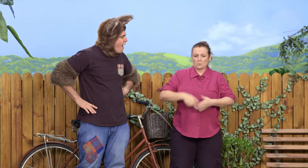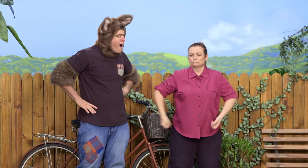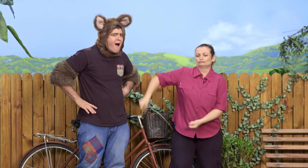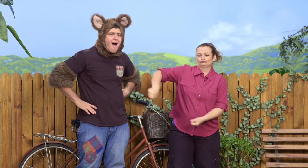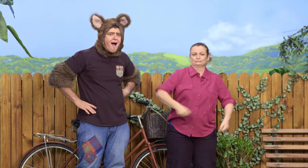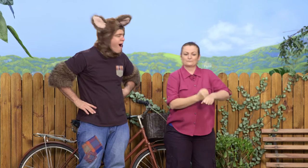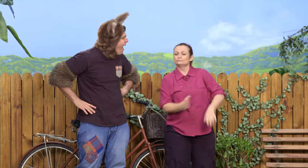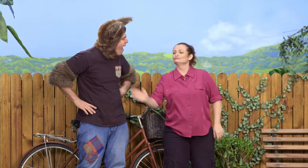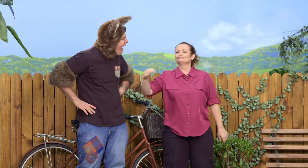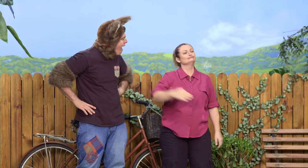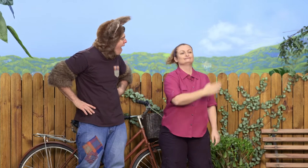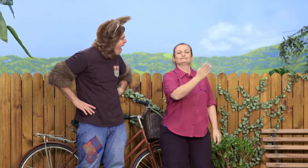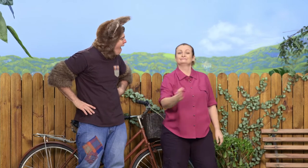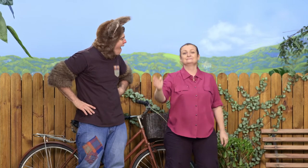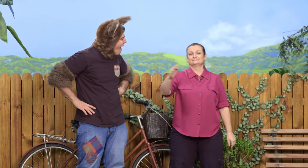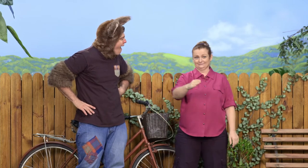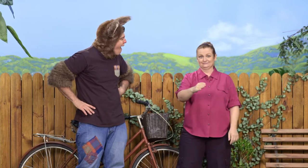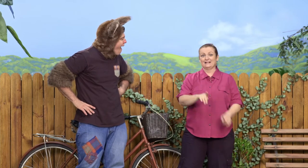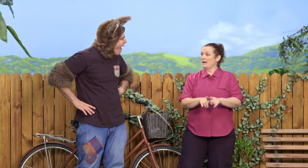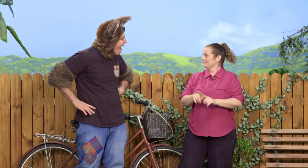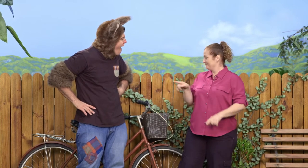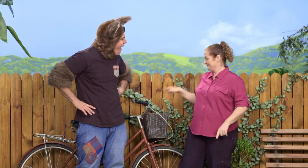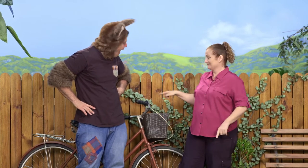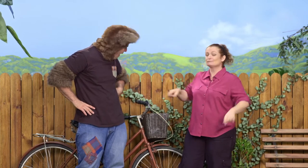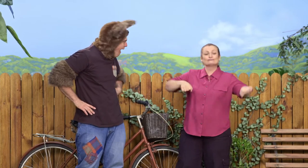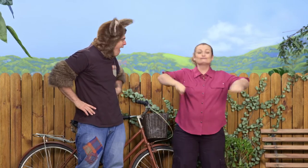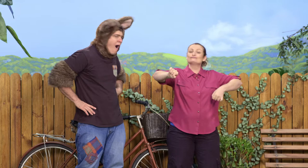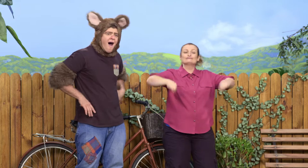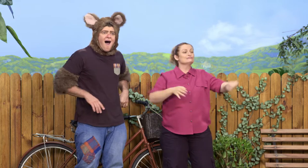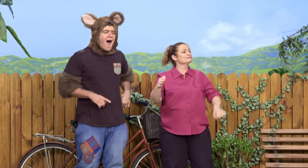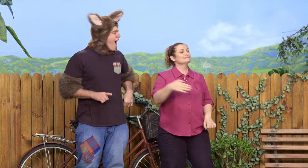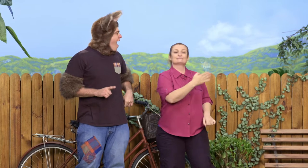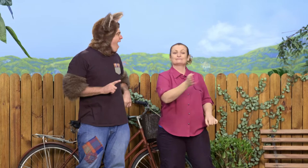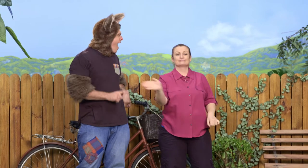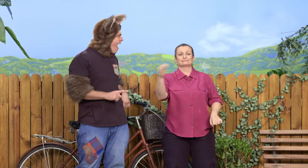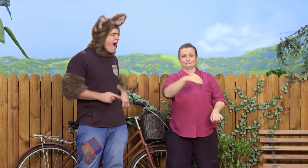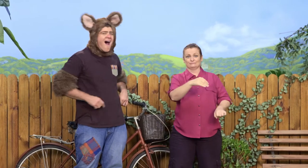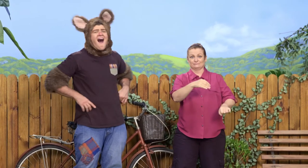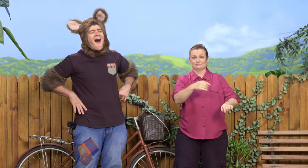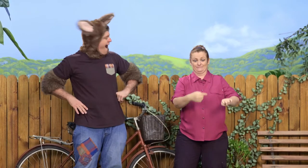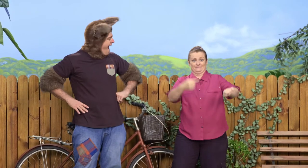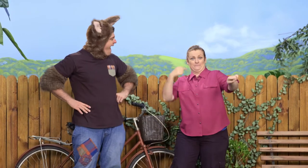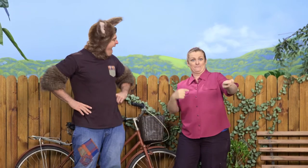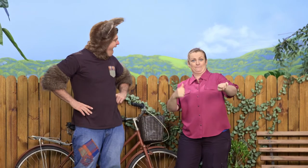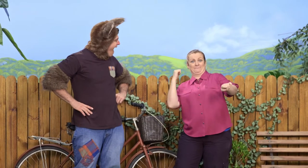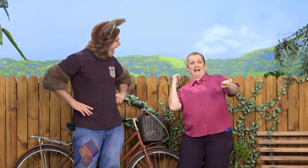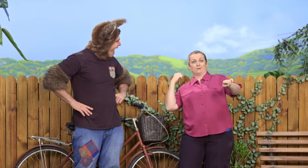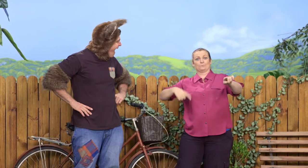We steer it with our arms and it goes in the direction we want. That's the same as the bike. The back wheel pushes the bike forward